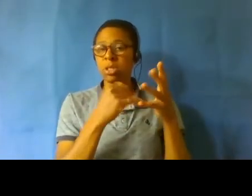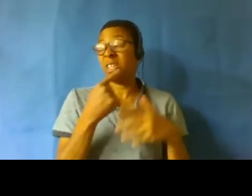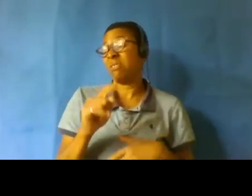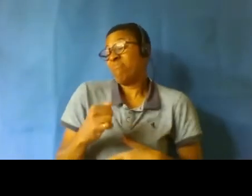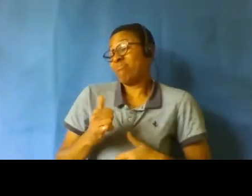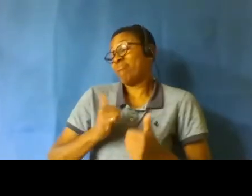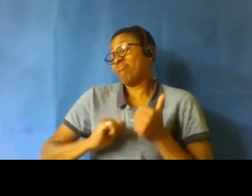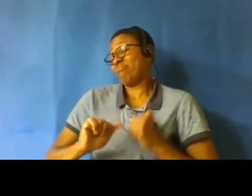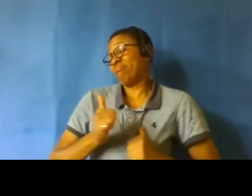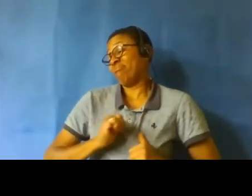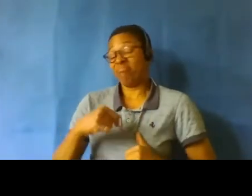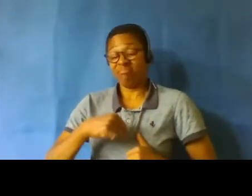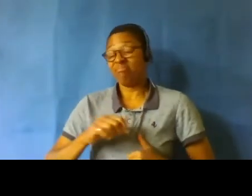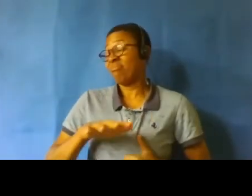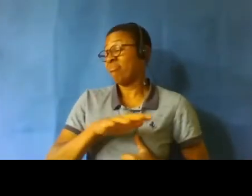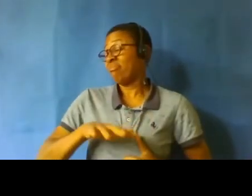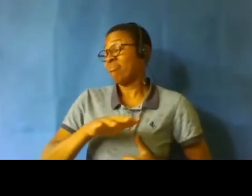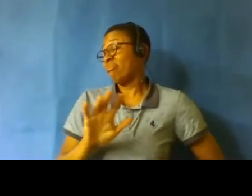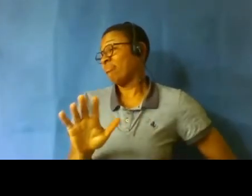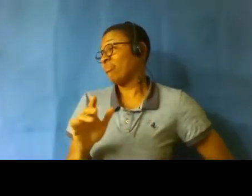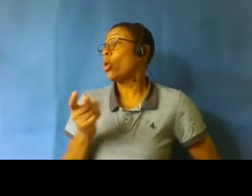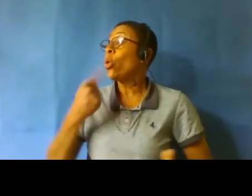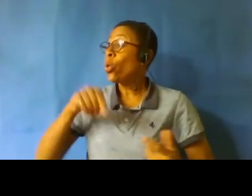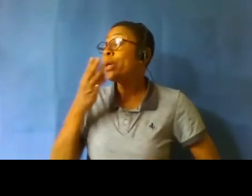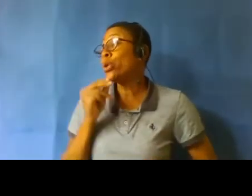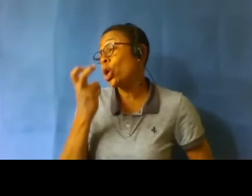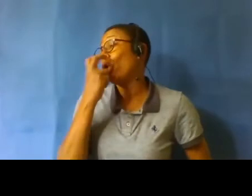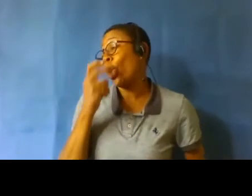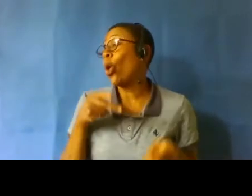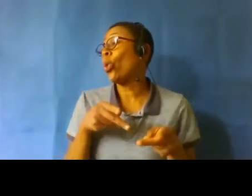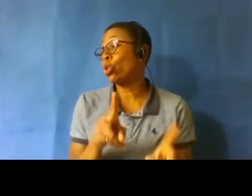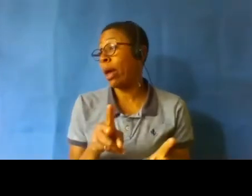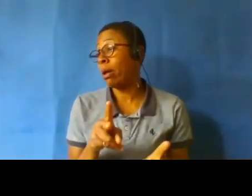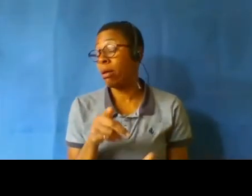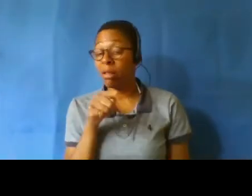the old ways an island of only a hundred and sixty six square miles and a